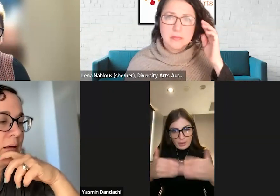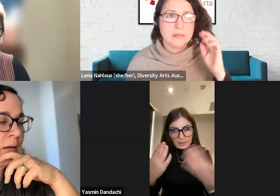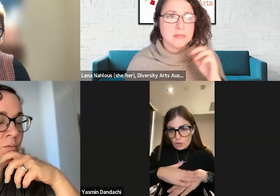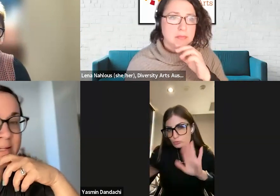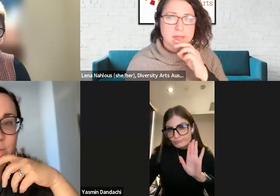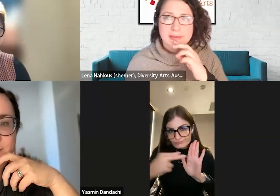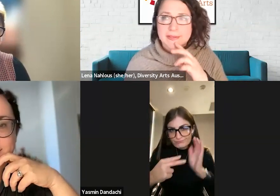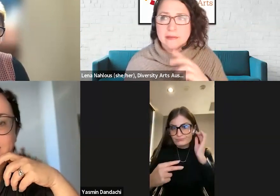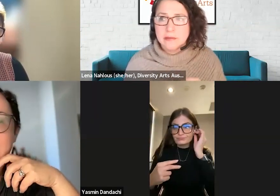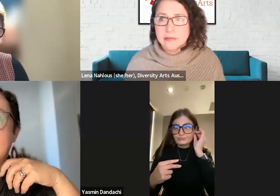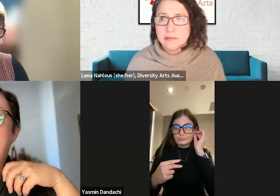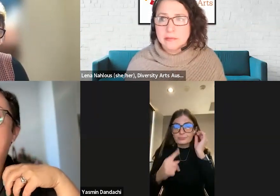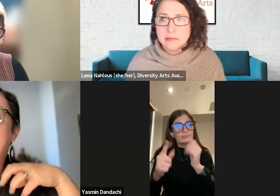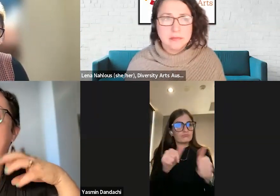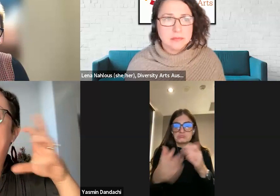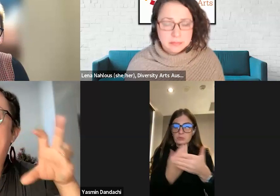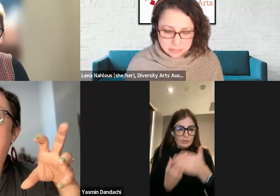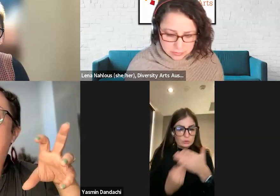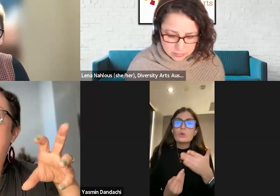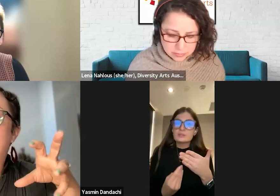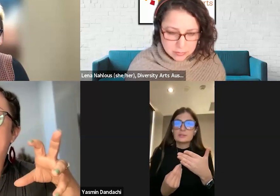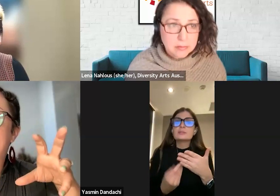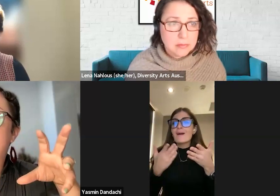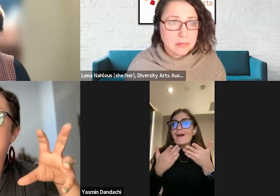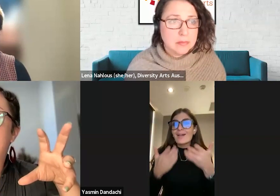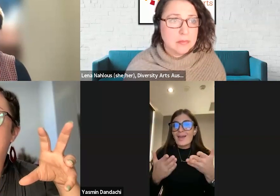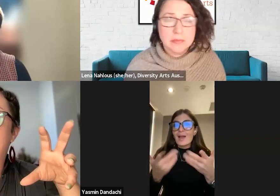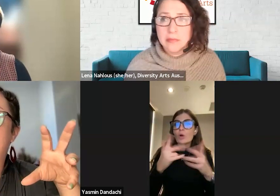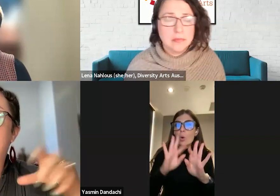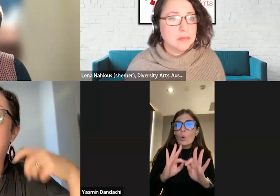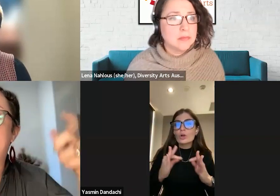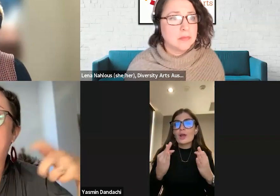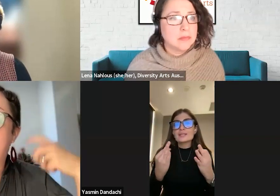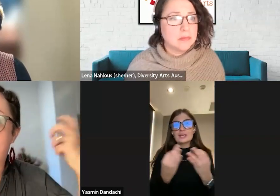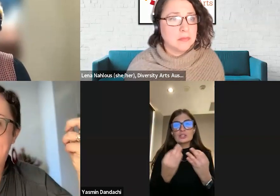Resources allow organisations to use that equity